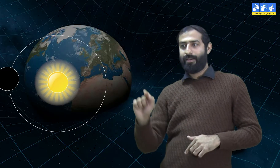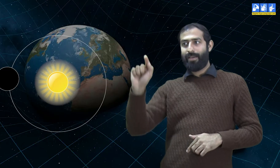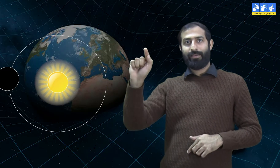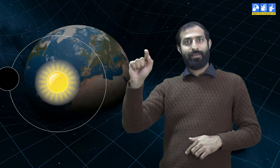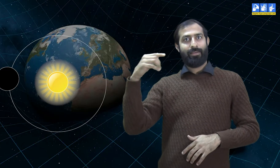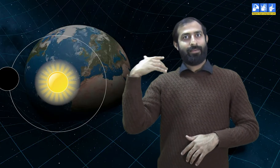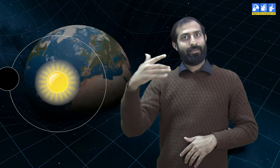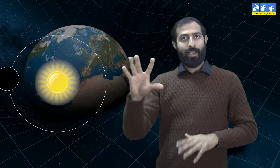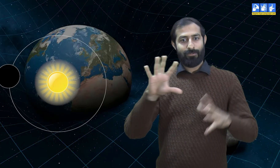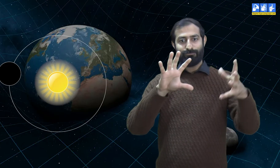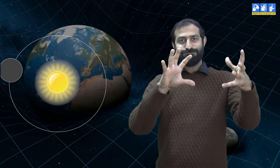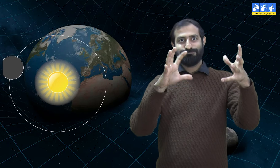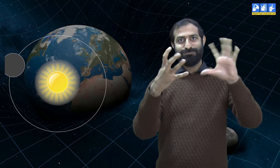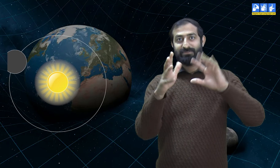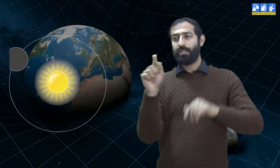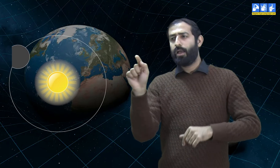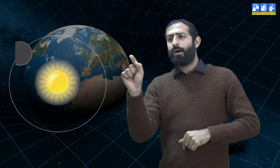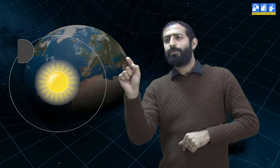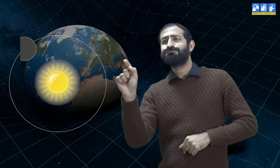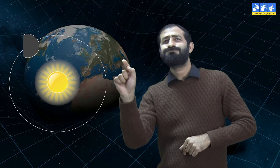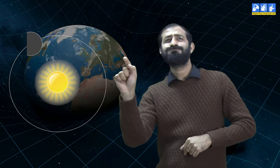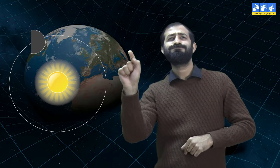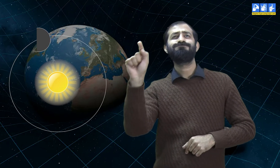but we cannot see the Moon at all from the Earth.